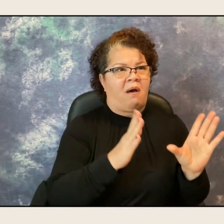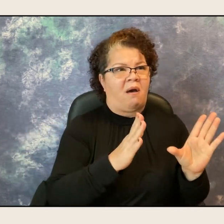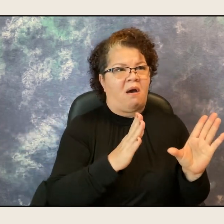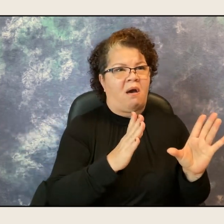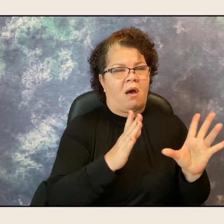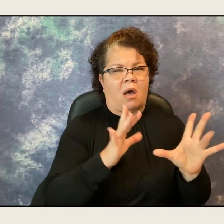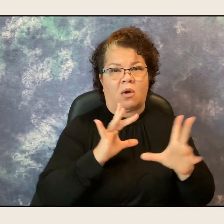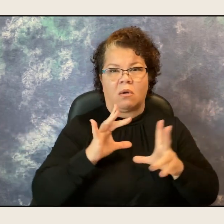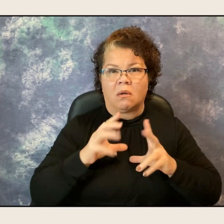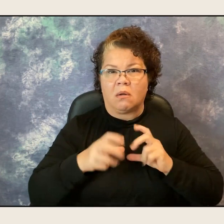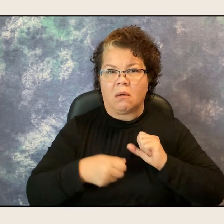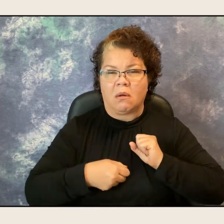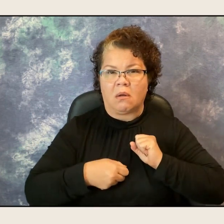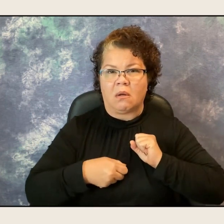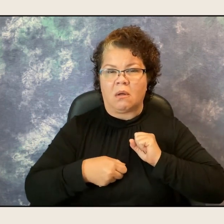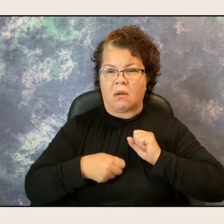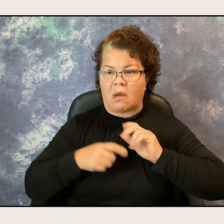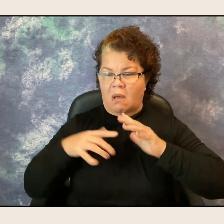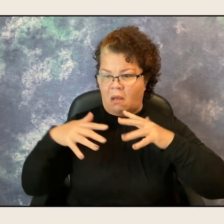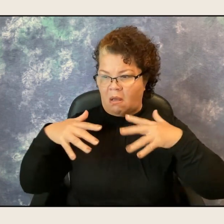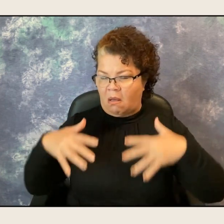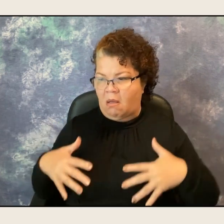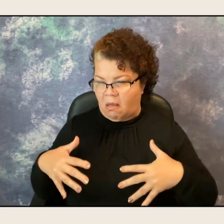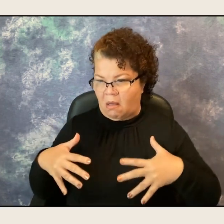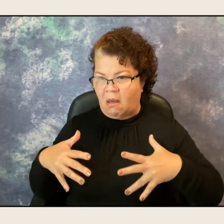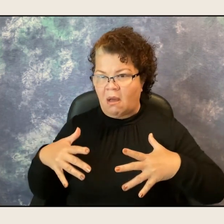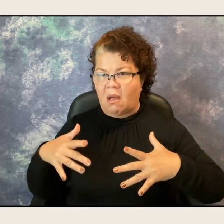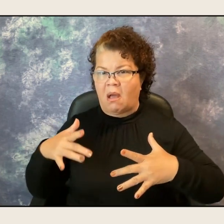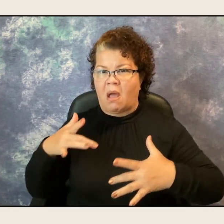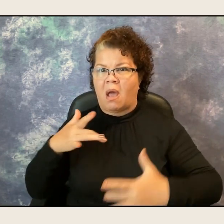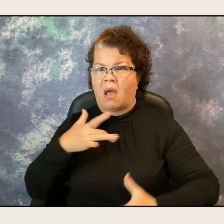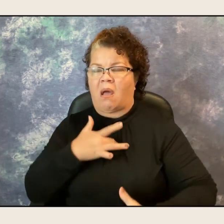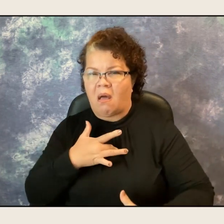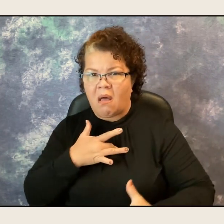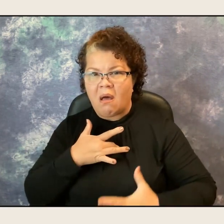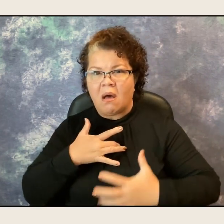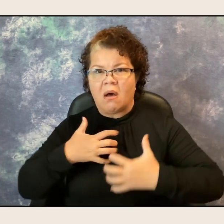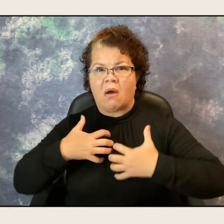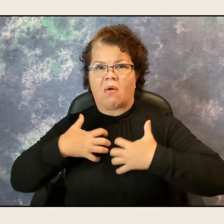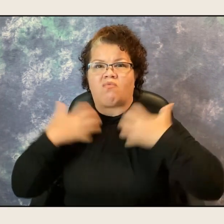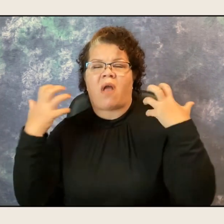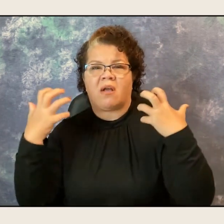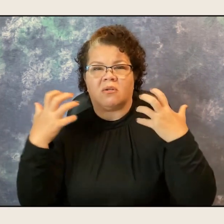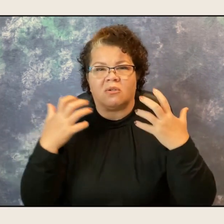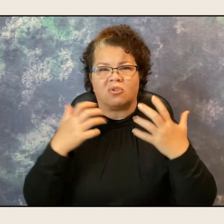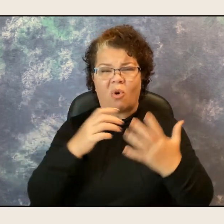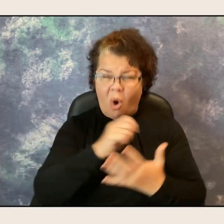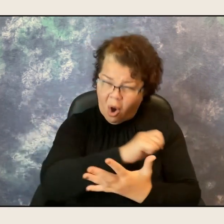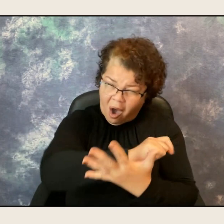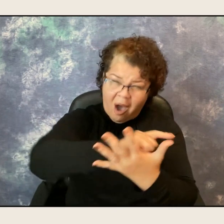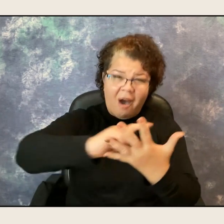and fury and tenderness and rage. I am so glad you started with June Jordan,